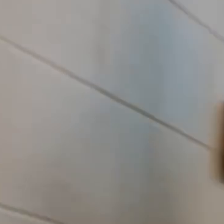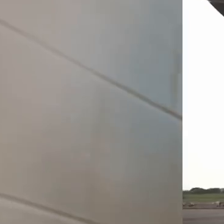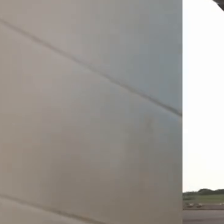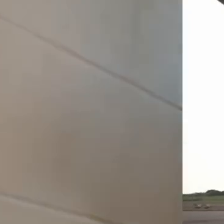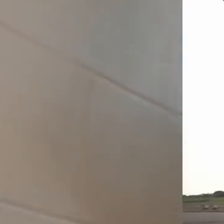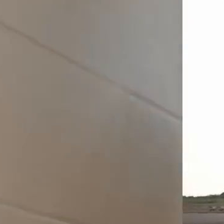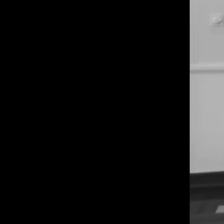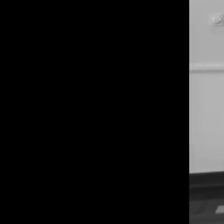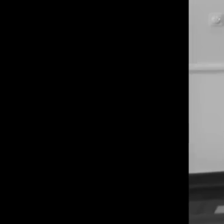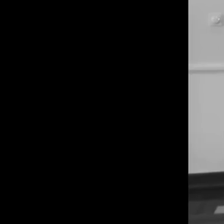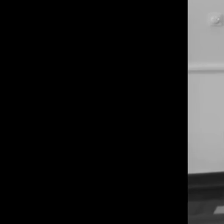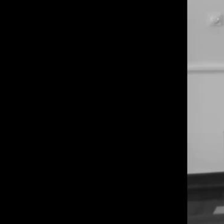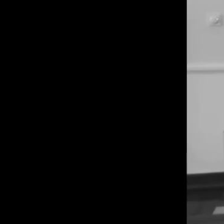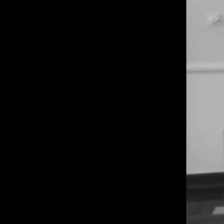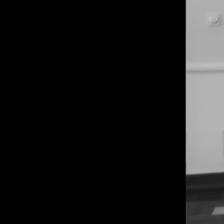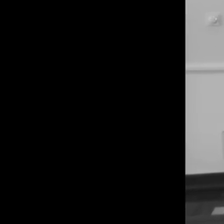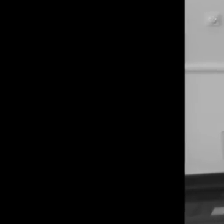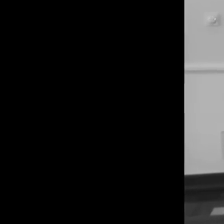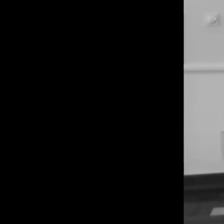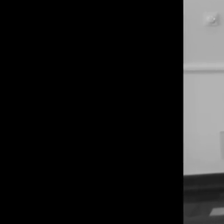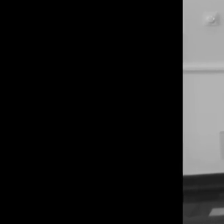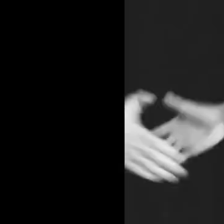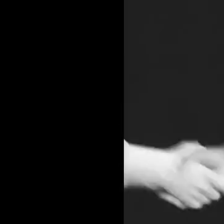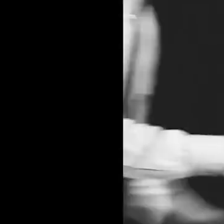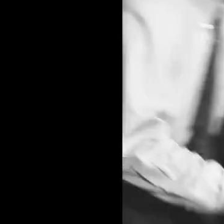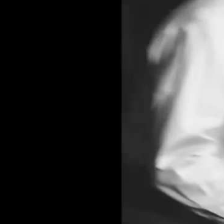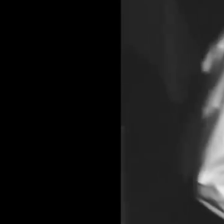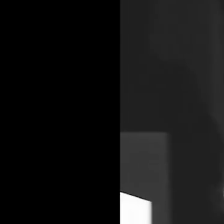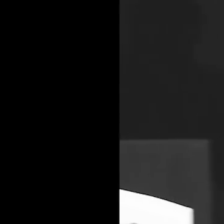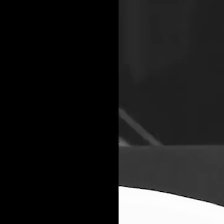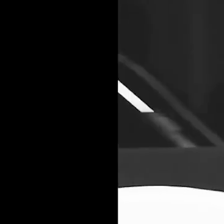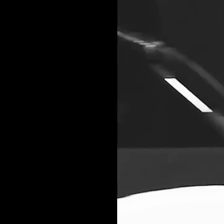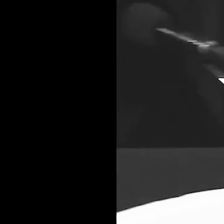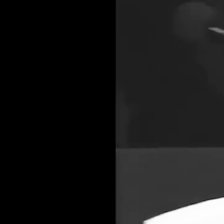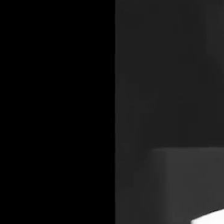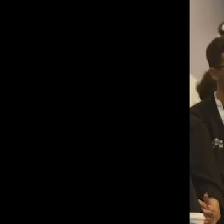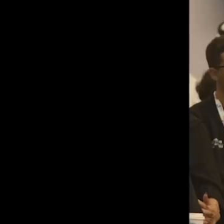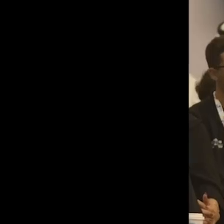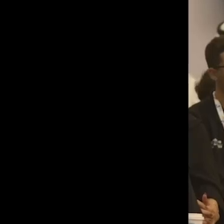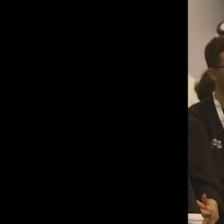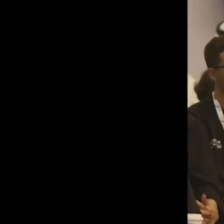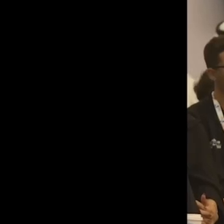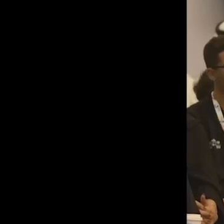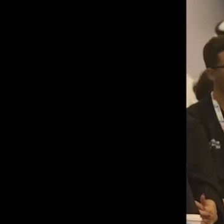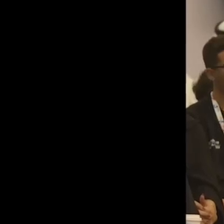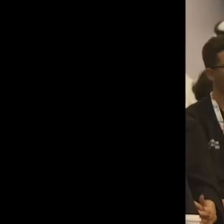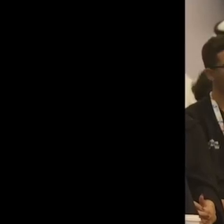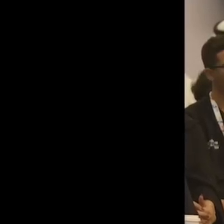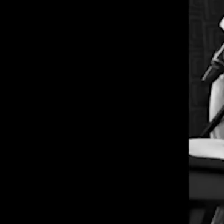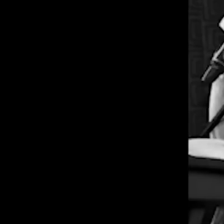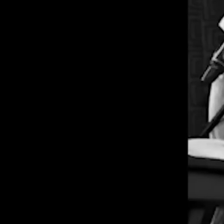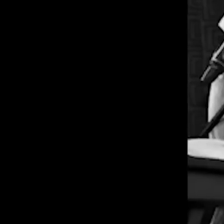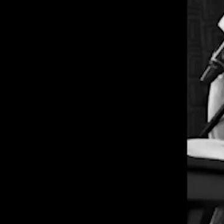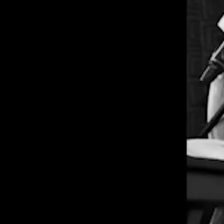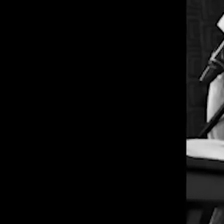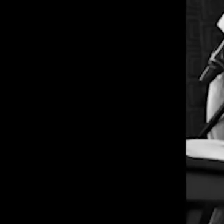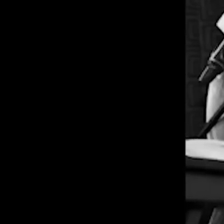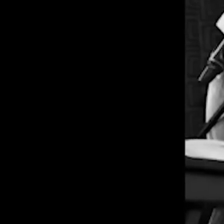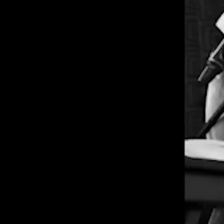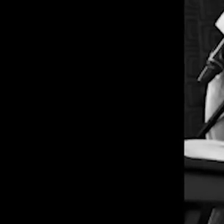Today I work with global leaders. They said I'll never speak. Now I give speeches to hundreds of people at a time.